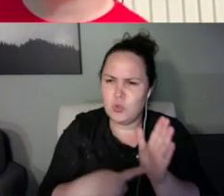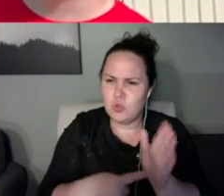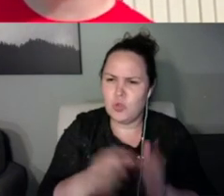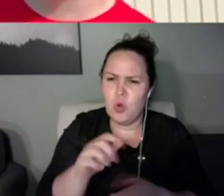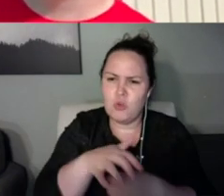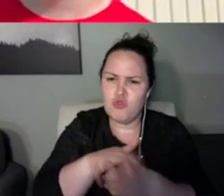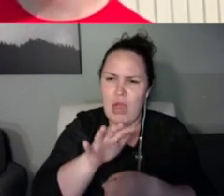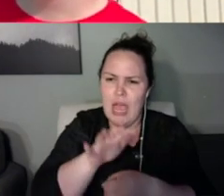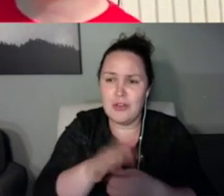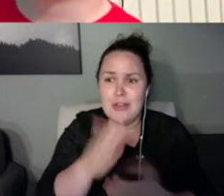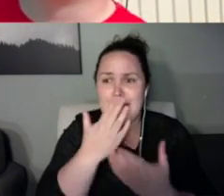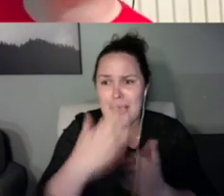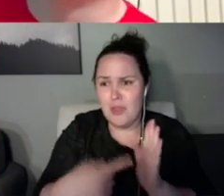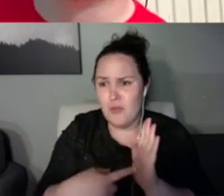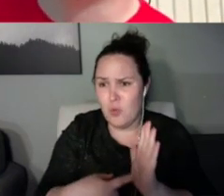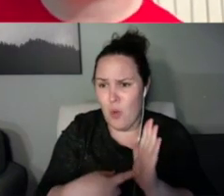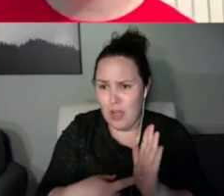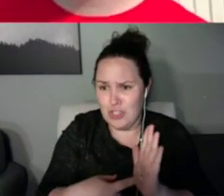I love to show. Thank you for watching.